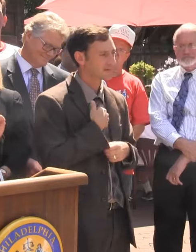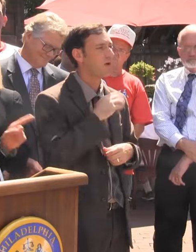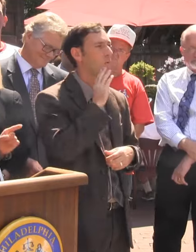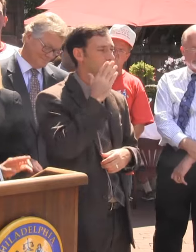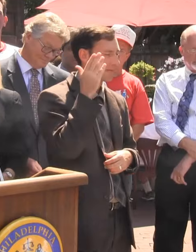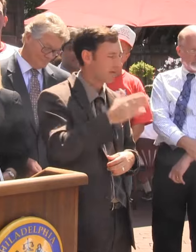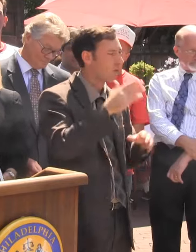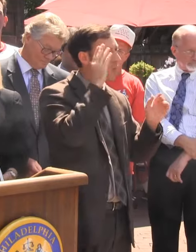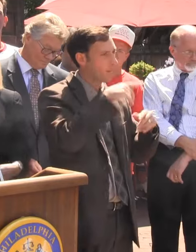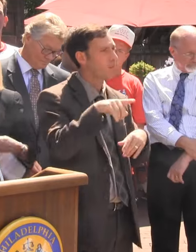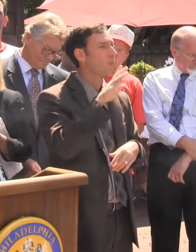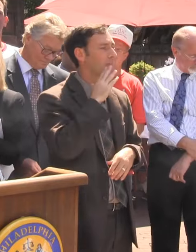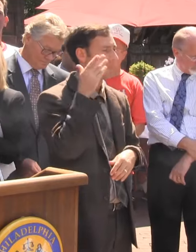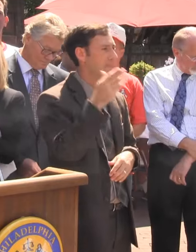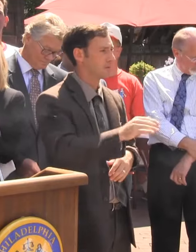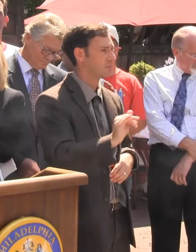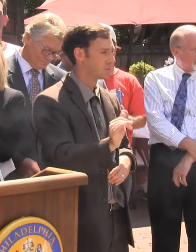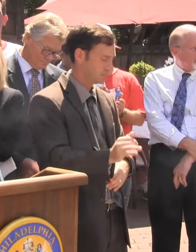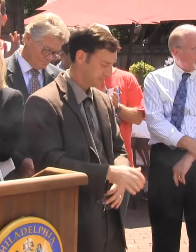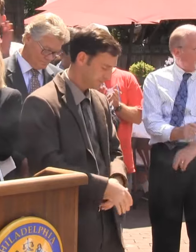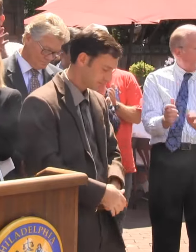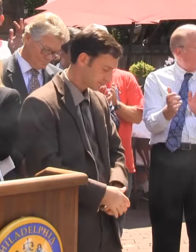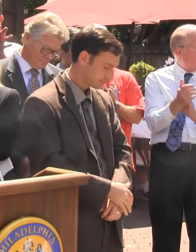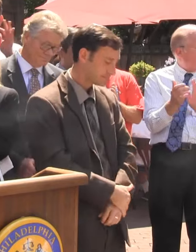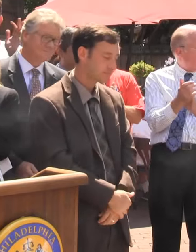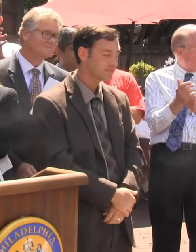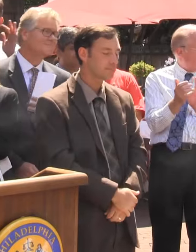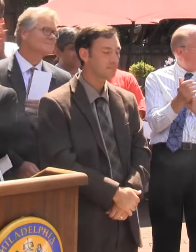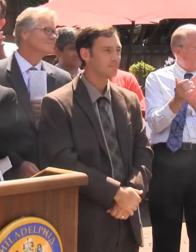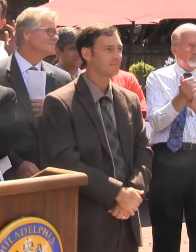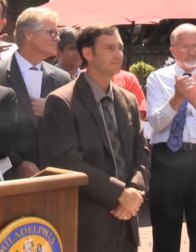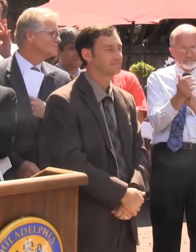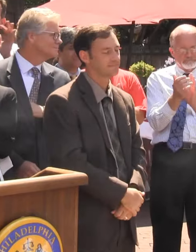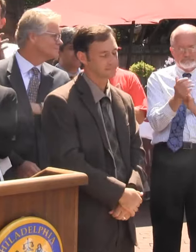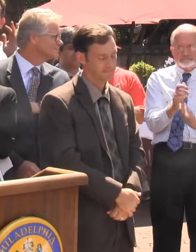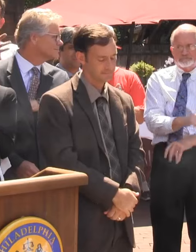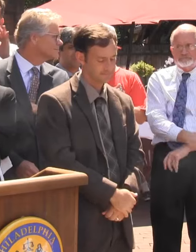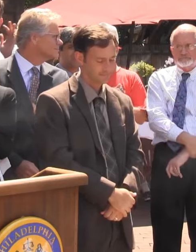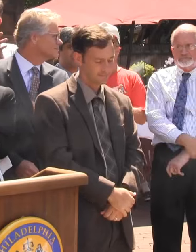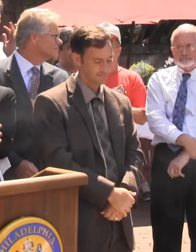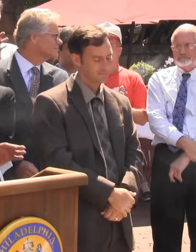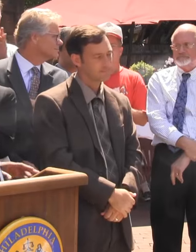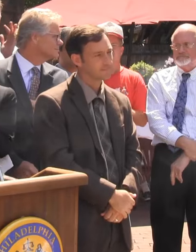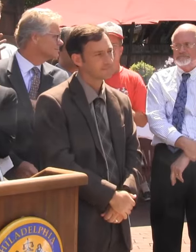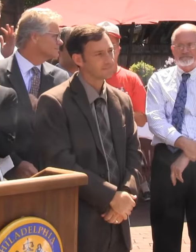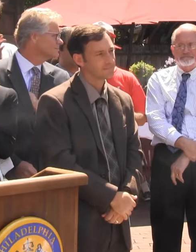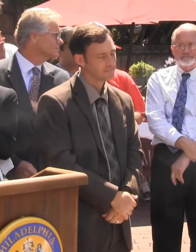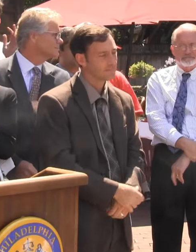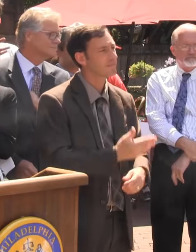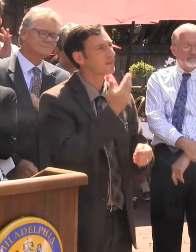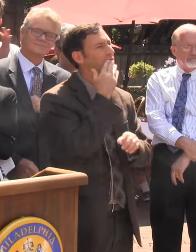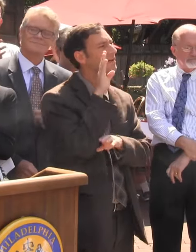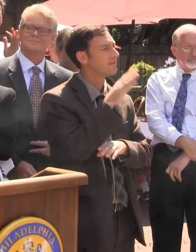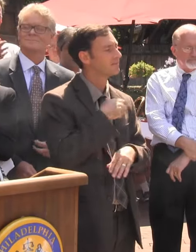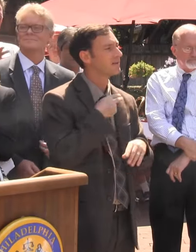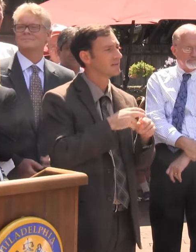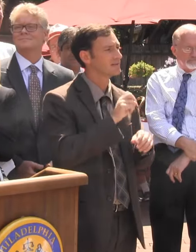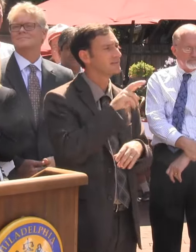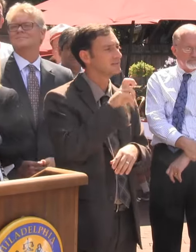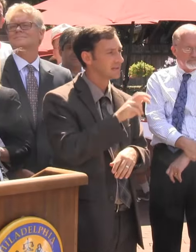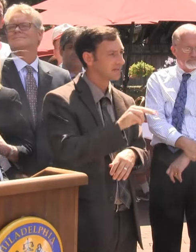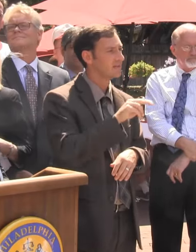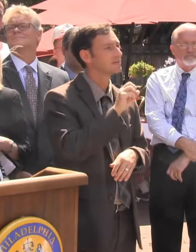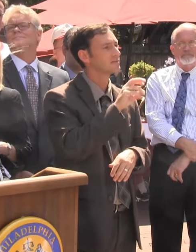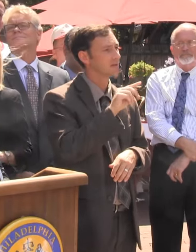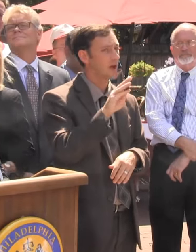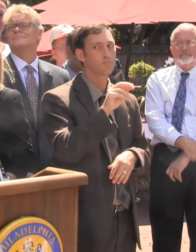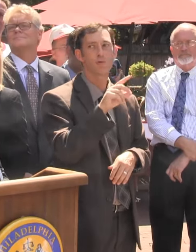I hope you are there too. Good afternoon my name is Steven Scott Bradley, I'm chairman